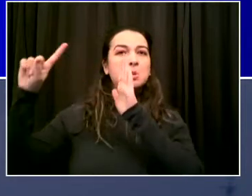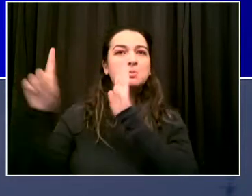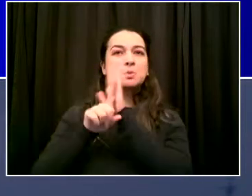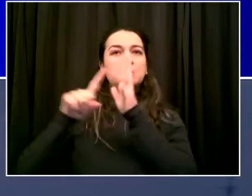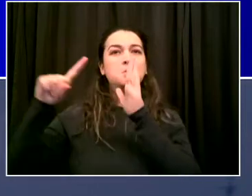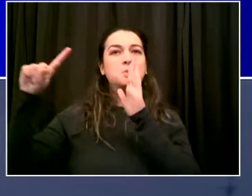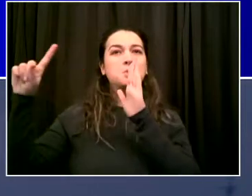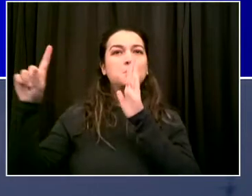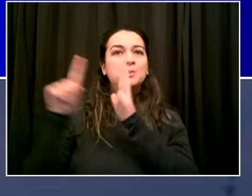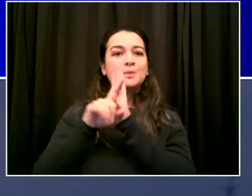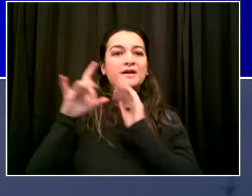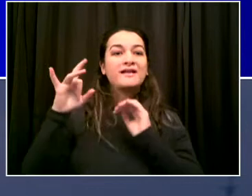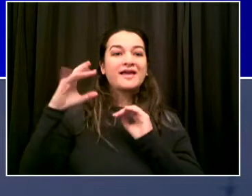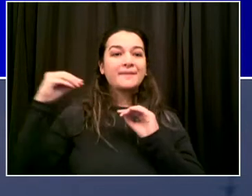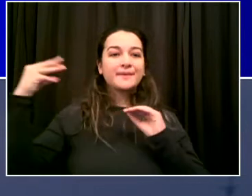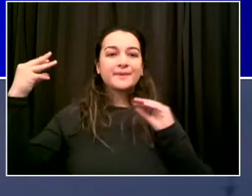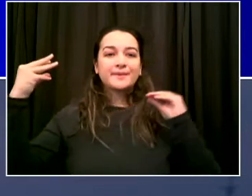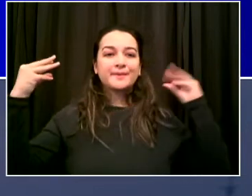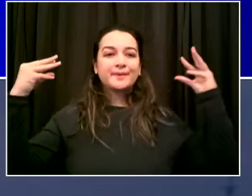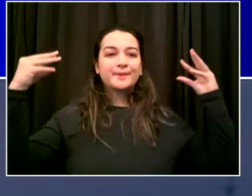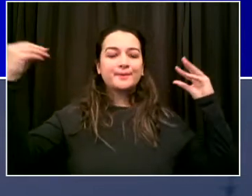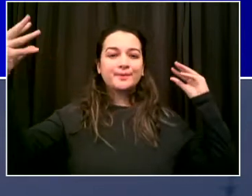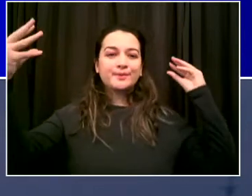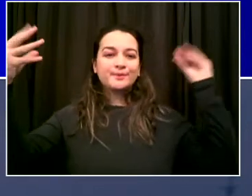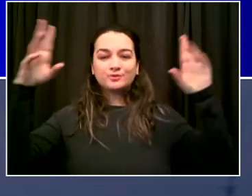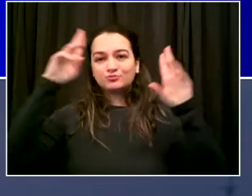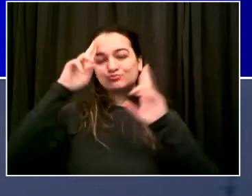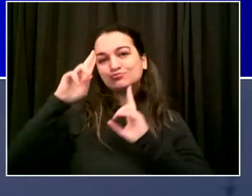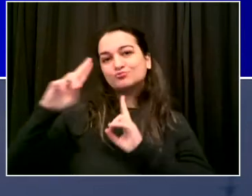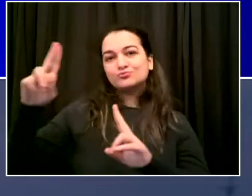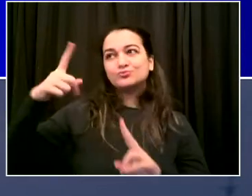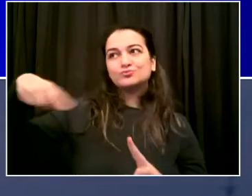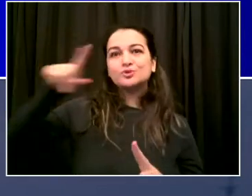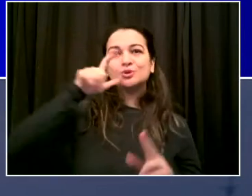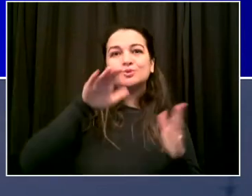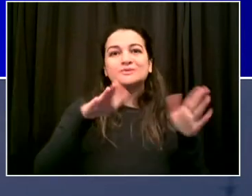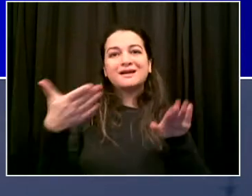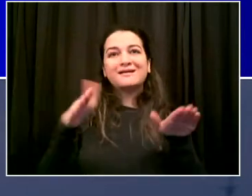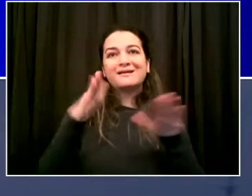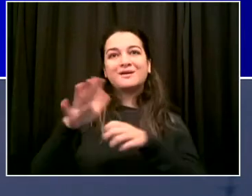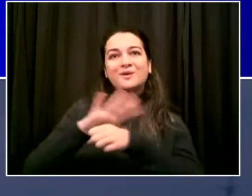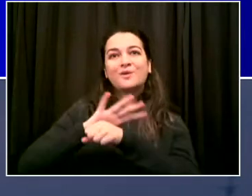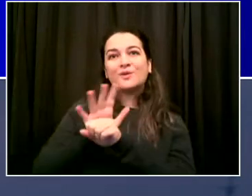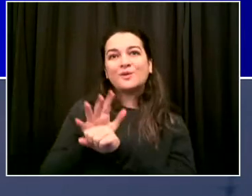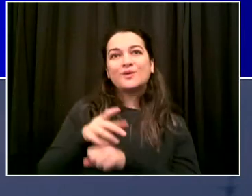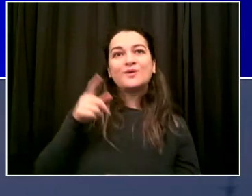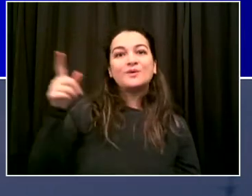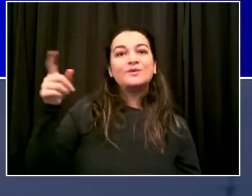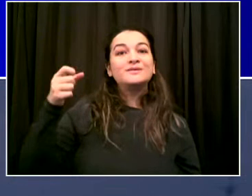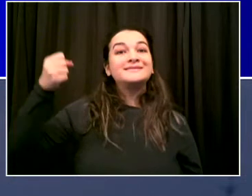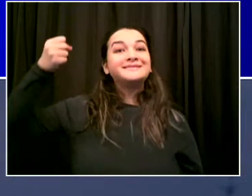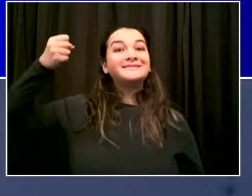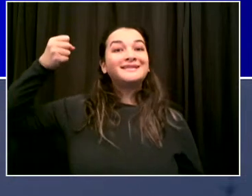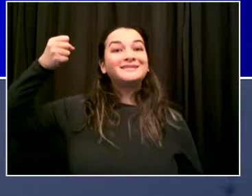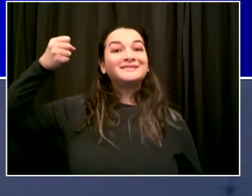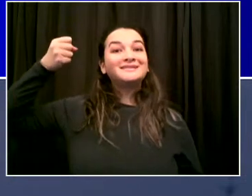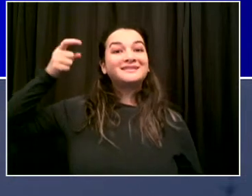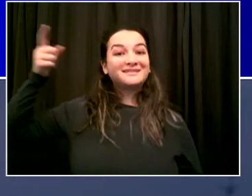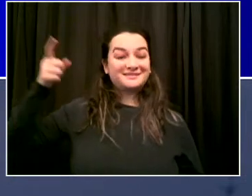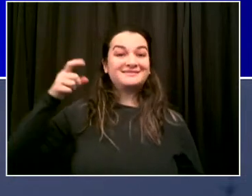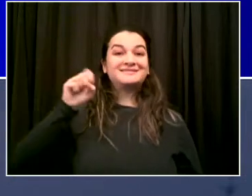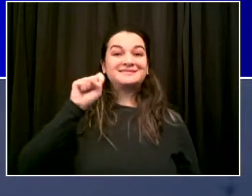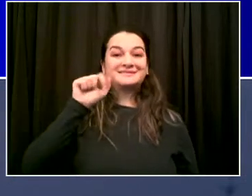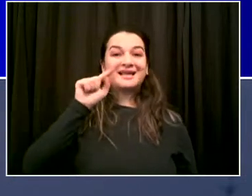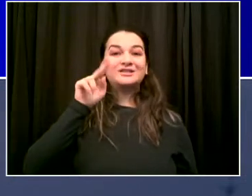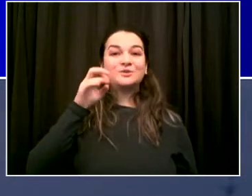THOSE WHO WE'VE